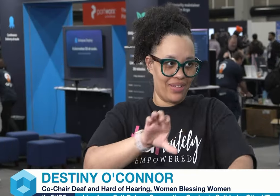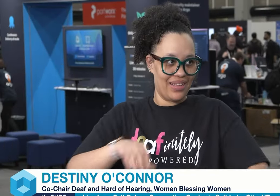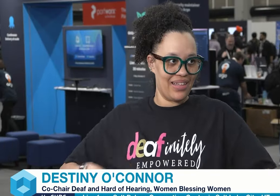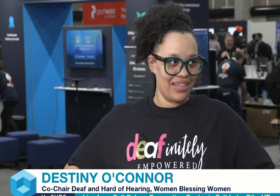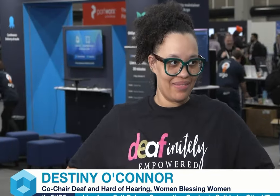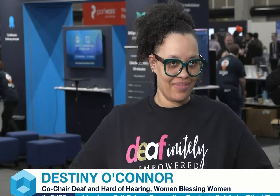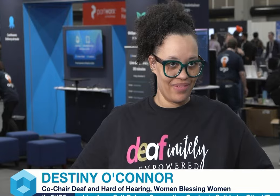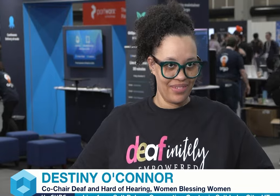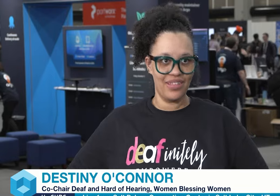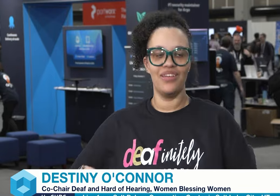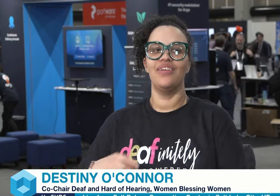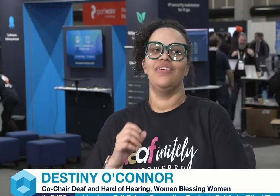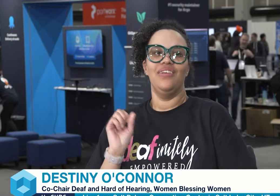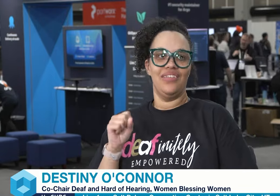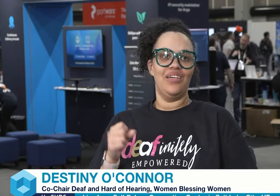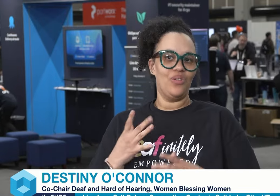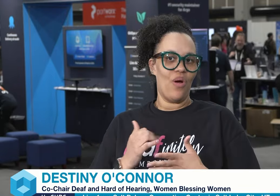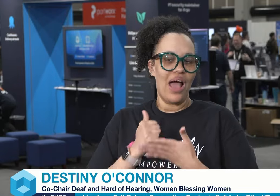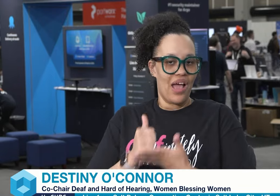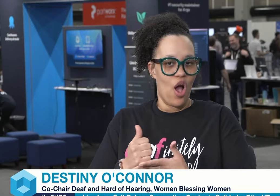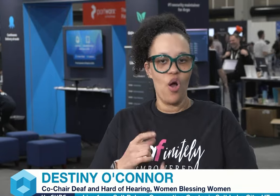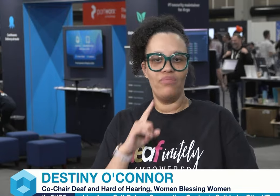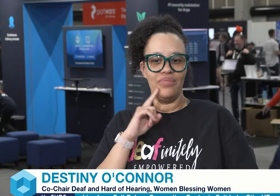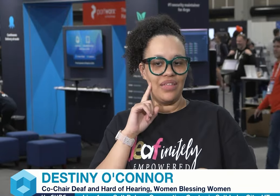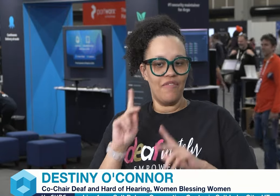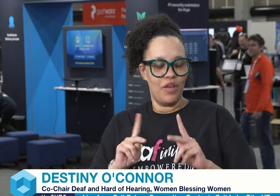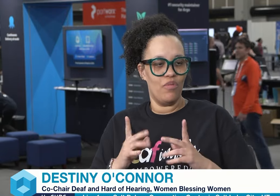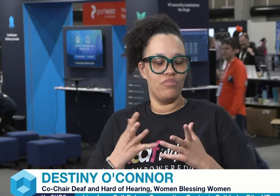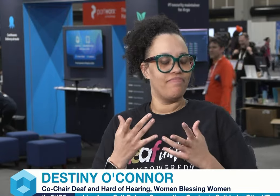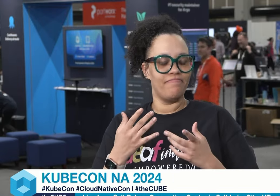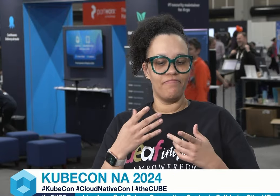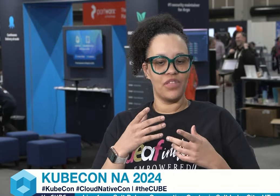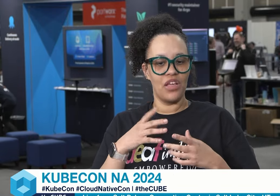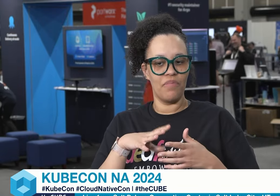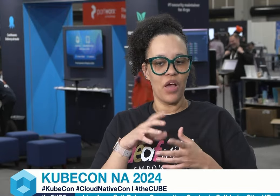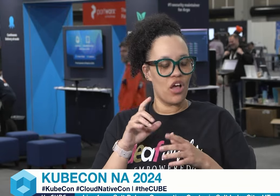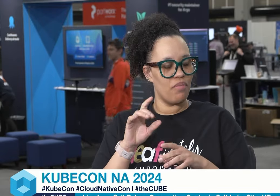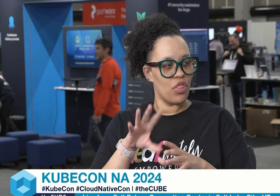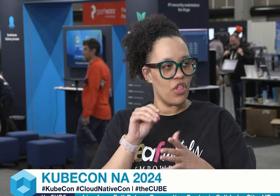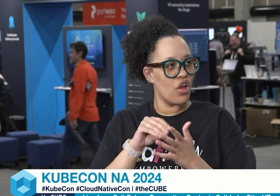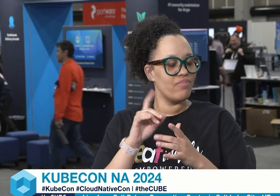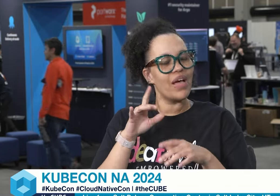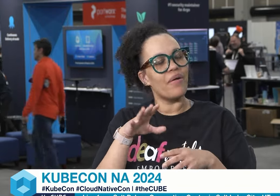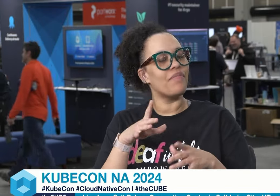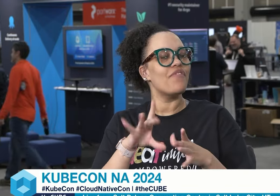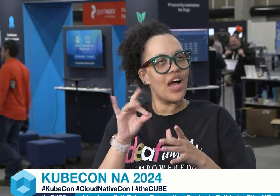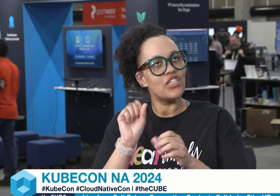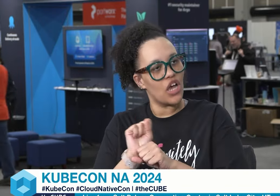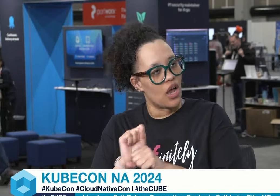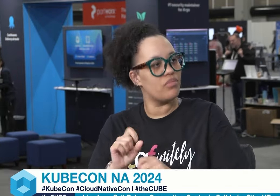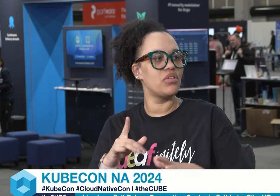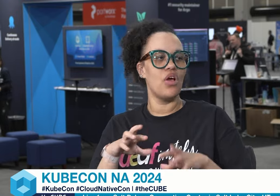Definitely empowered, so I help deaf people learn,